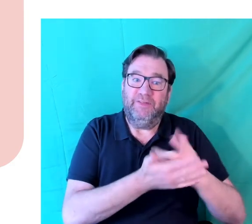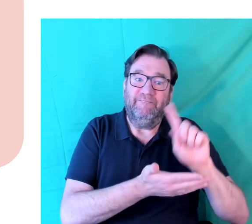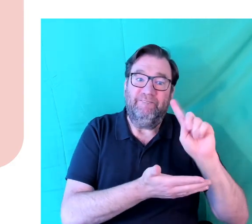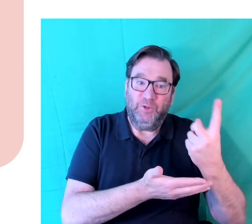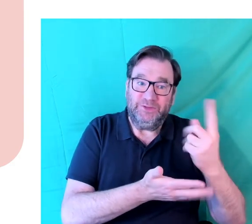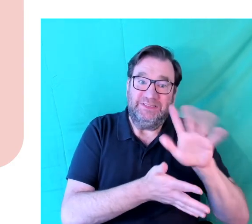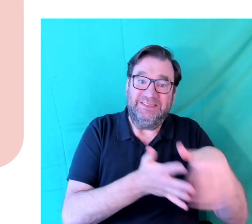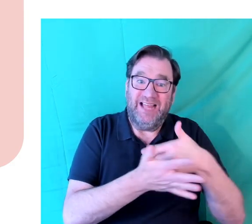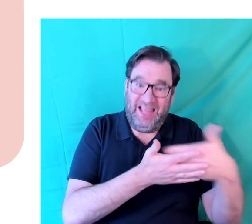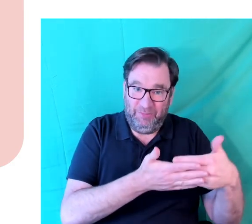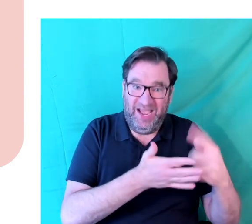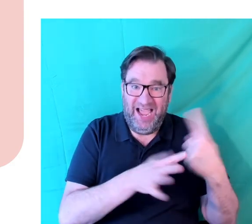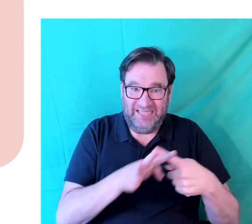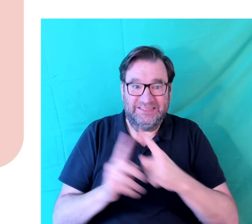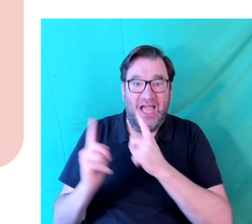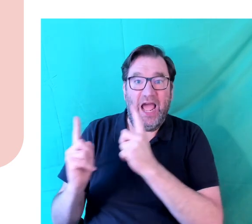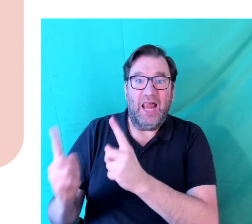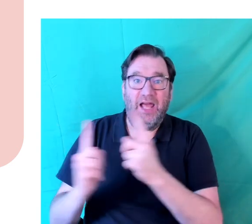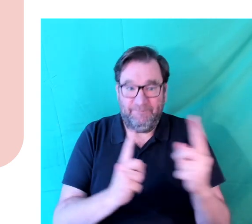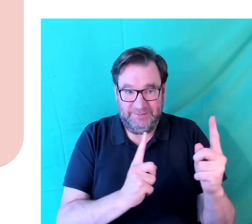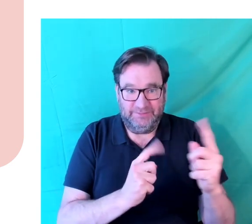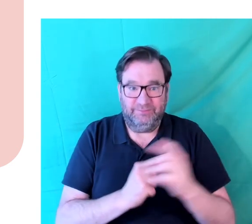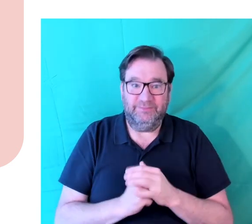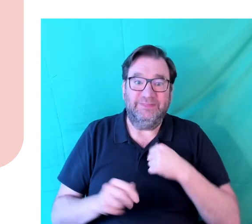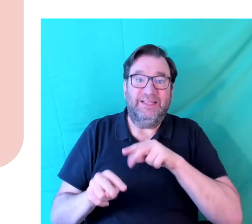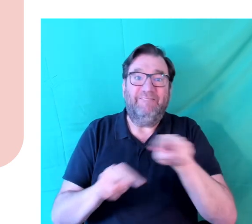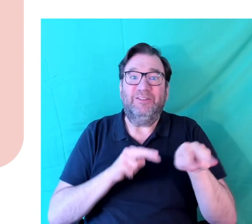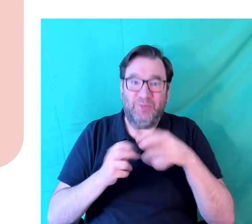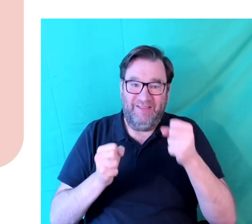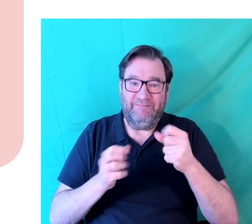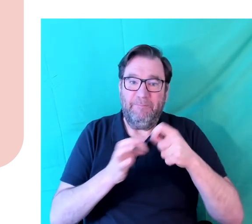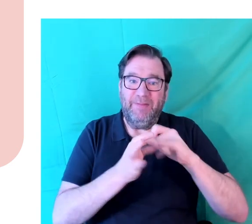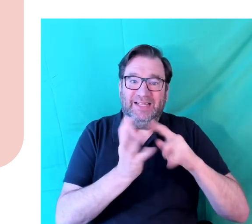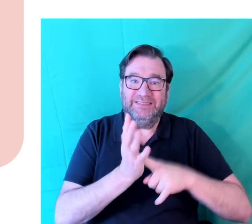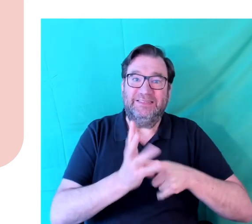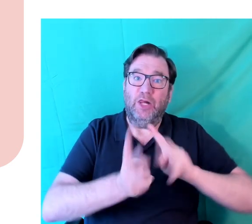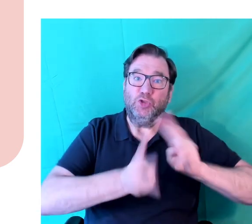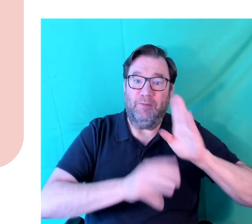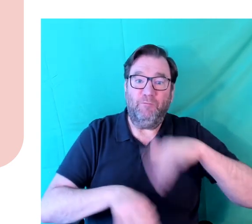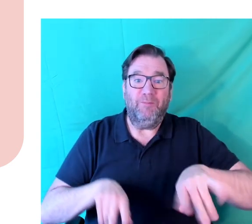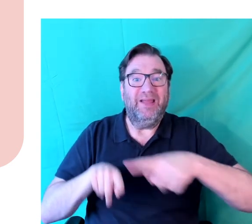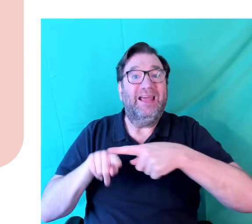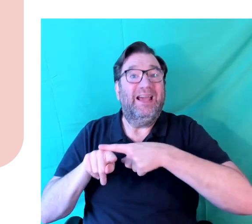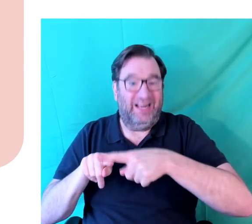of sign language video and approximate alignments. Our videos contain BSL interpreted from English,